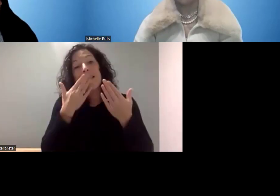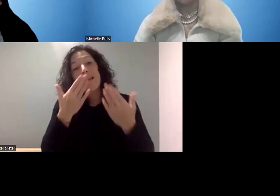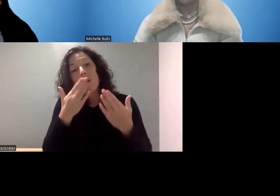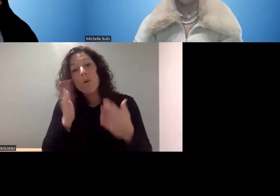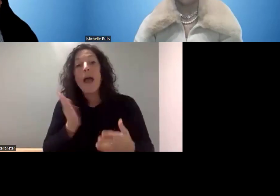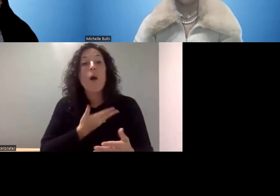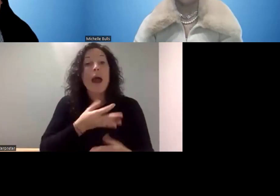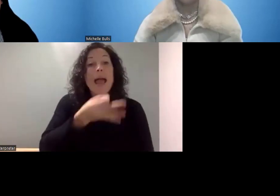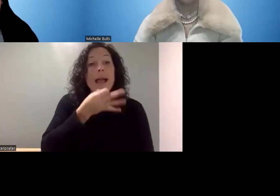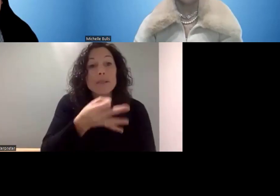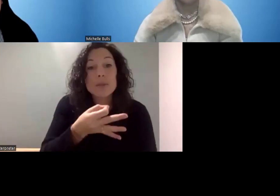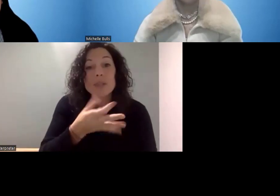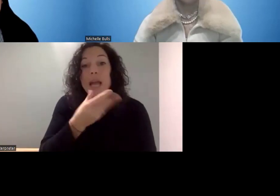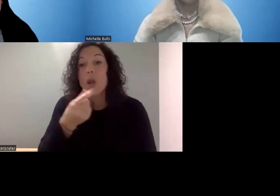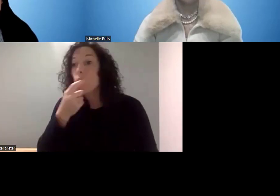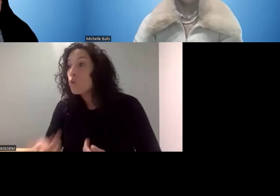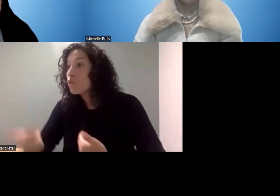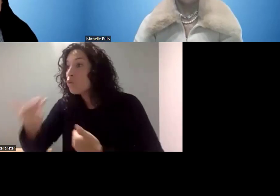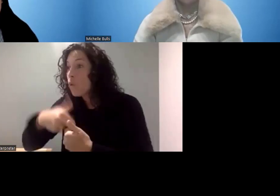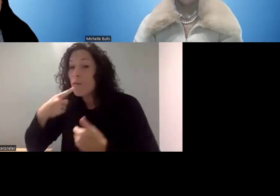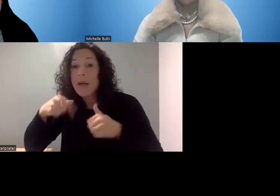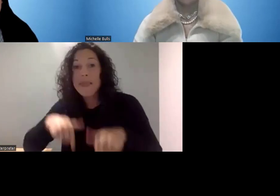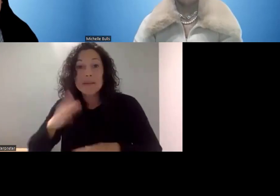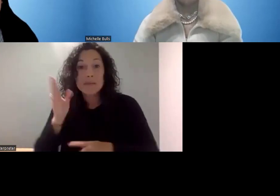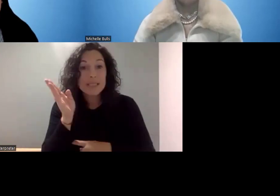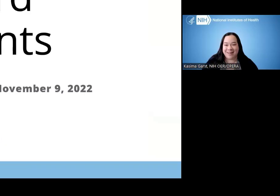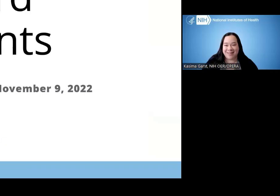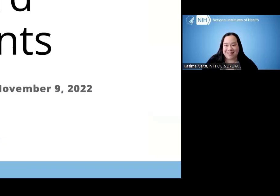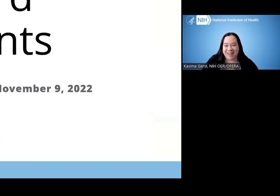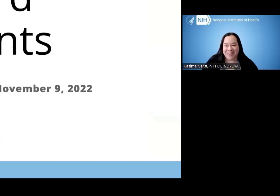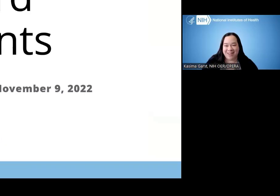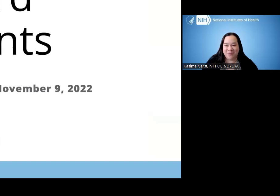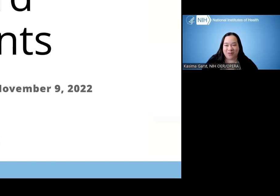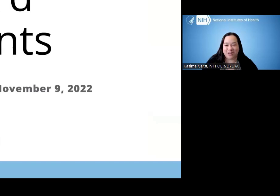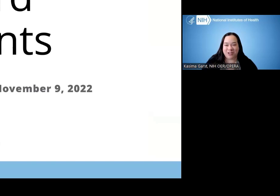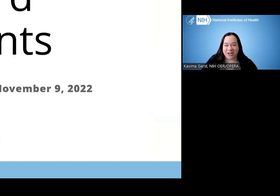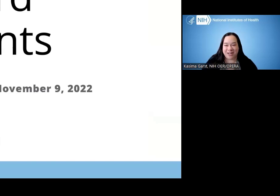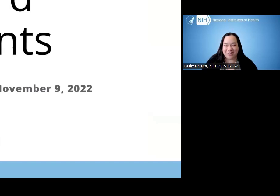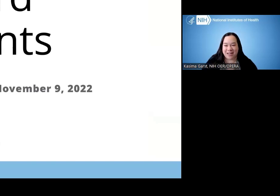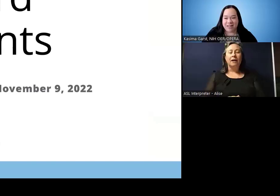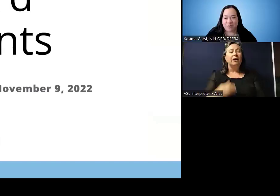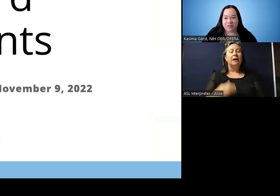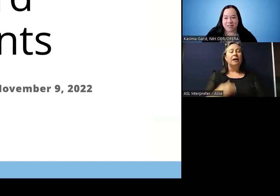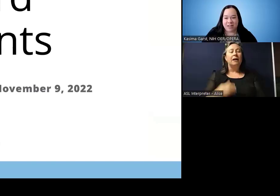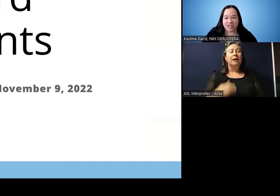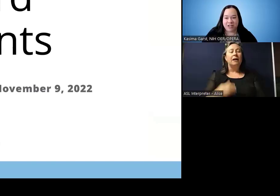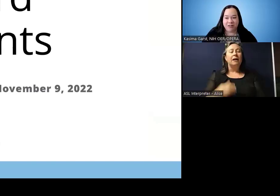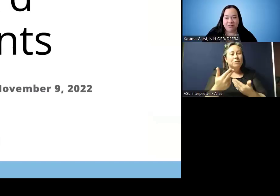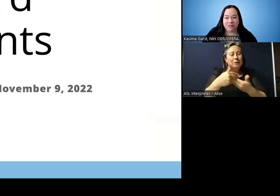and those who joined us for this presentation. Thank you for joining today's presentation